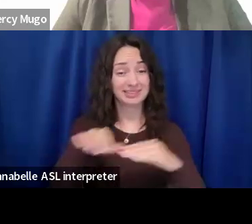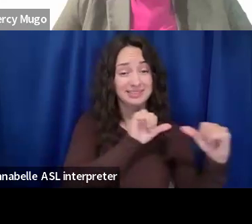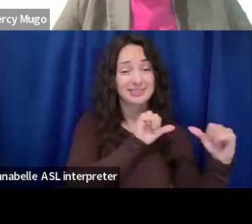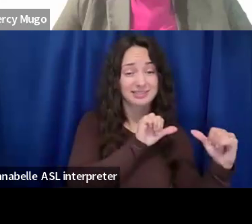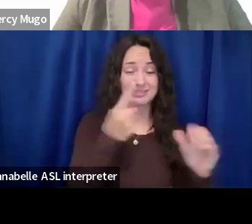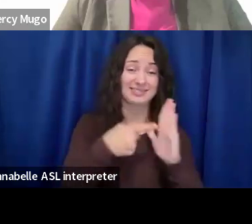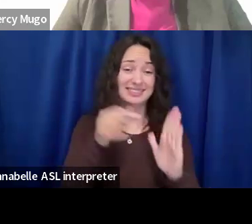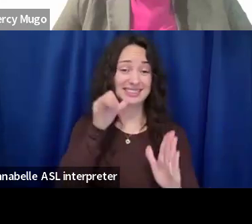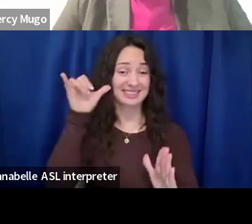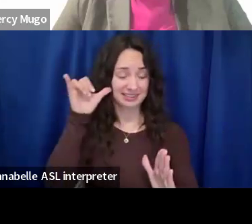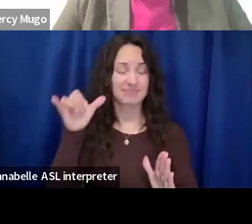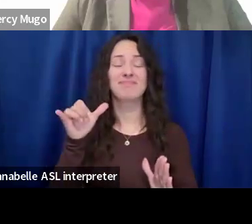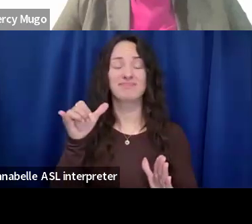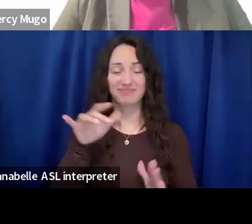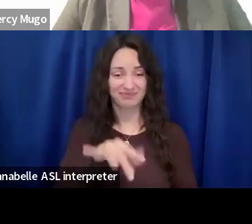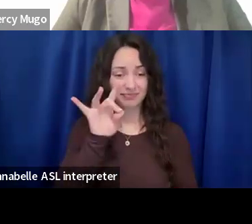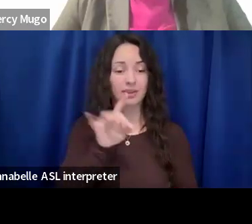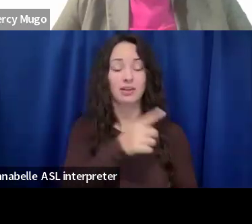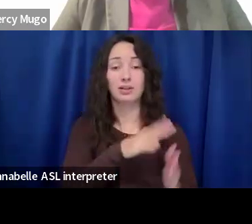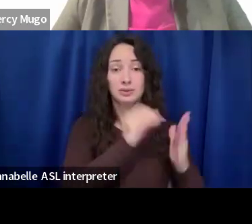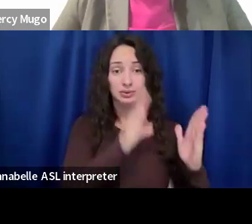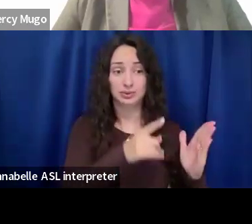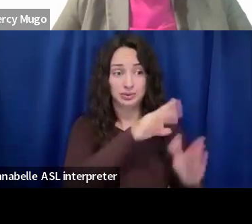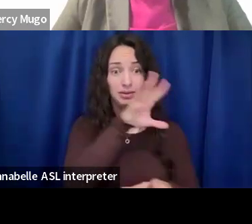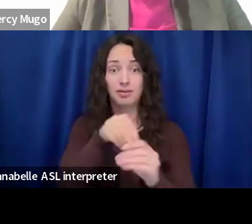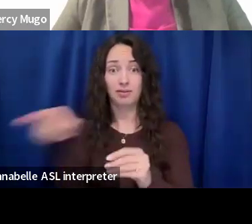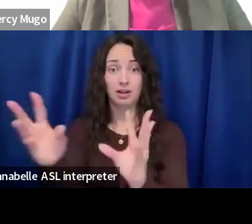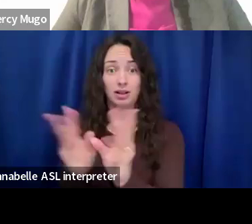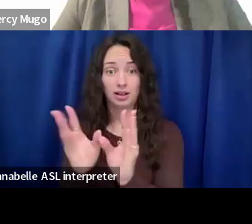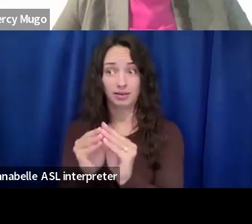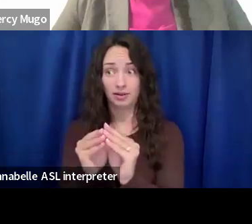I just learned yesterday that one of the students who attended the conference for research,